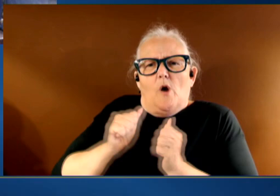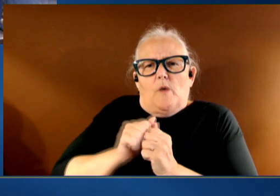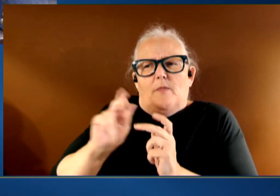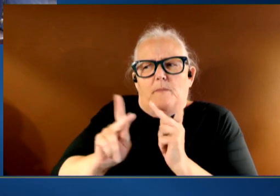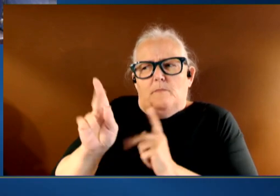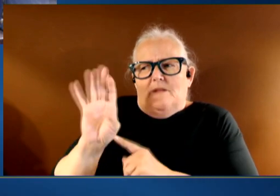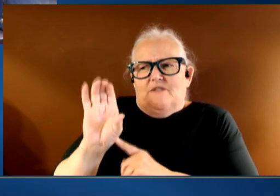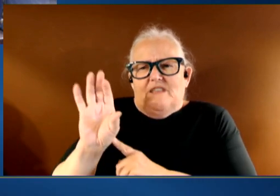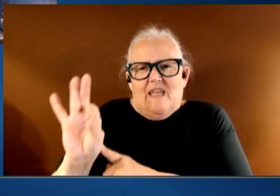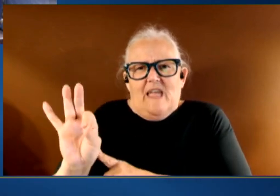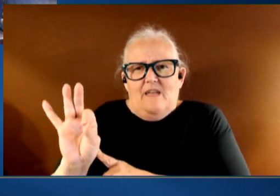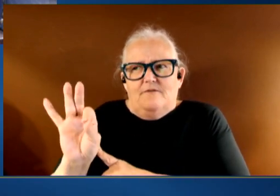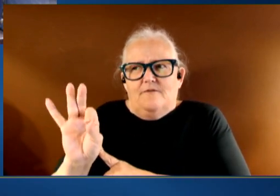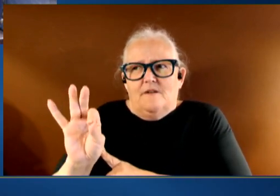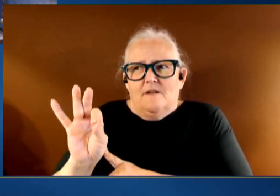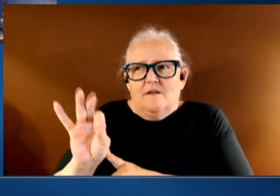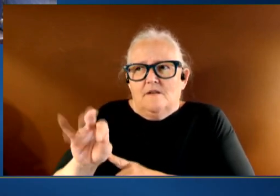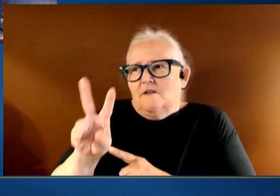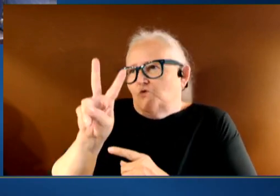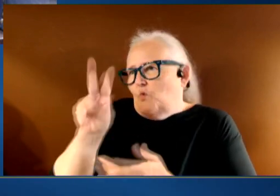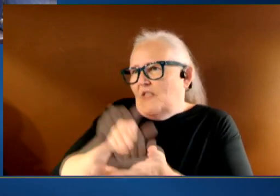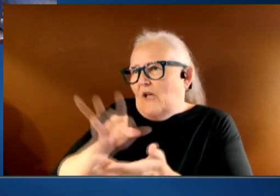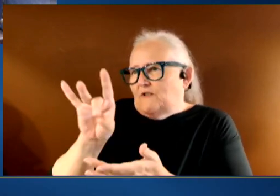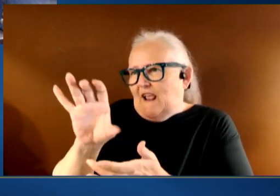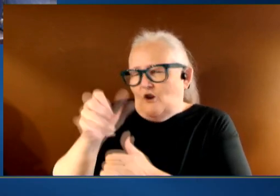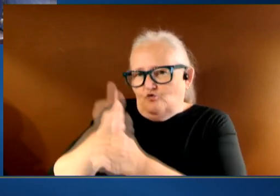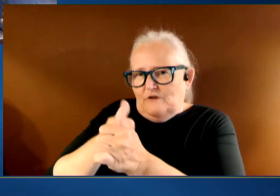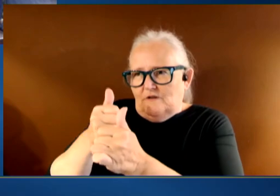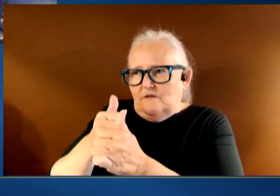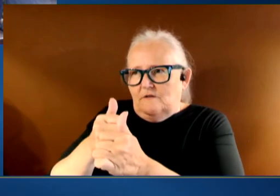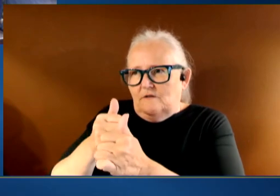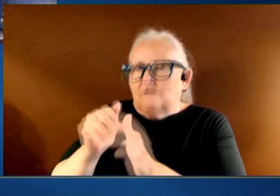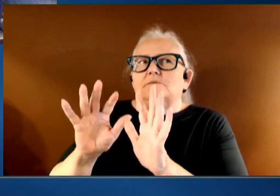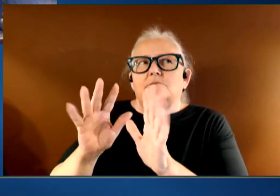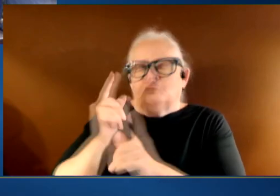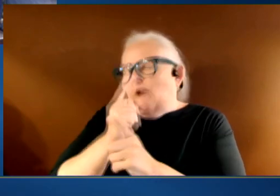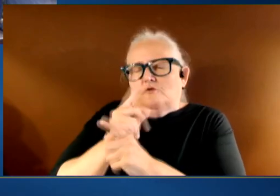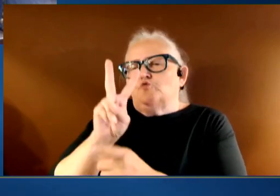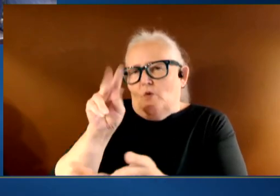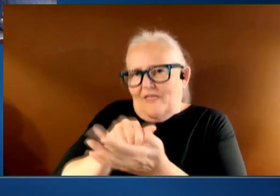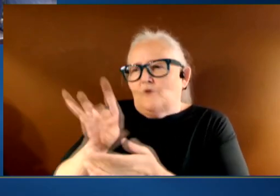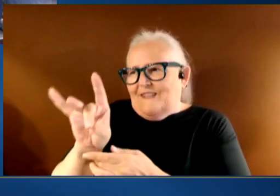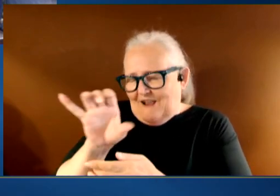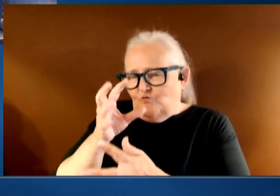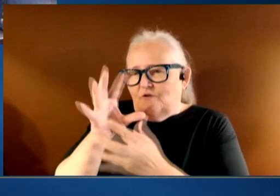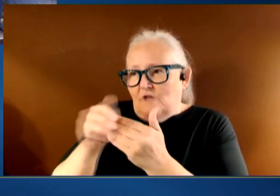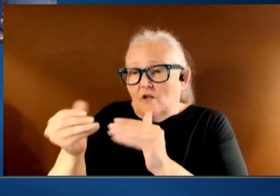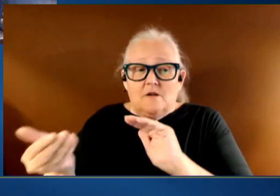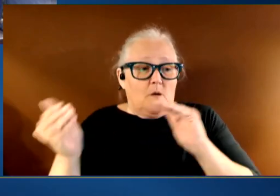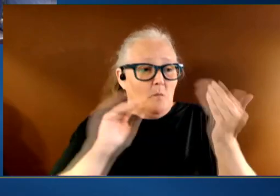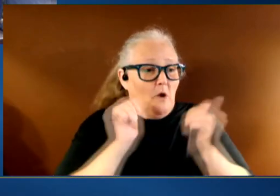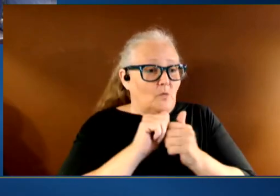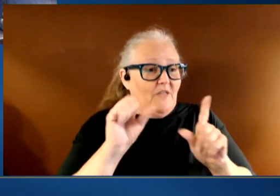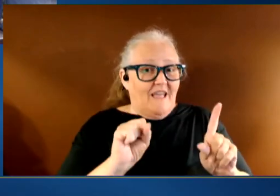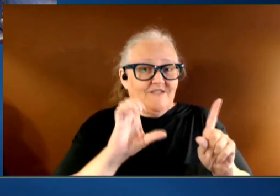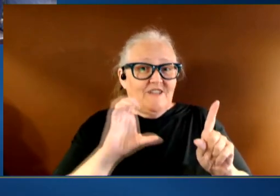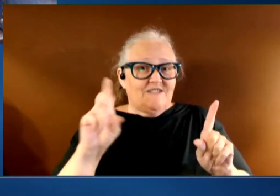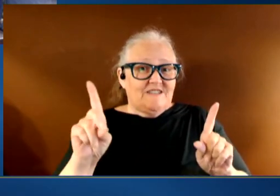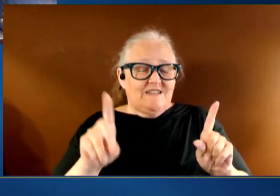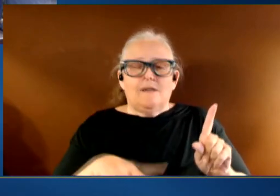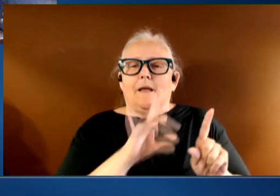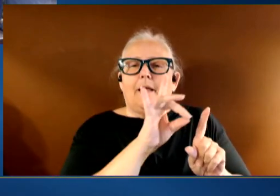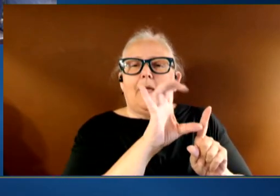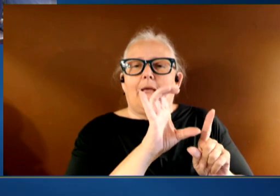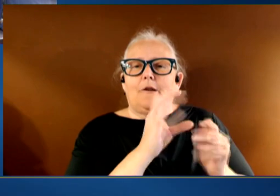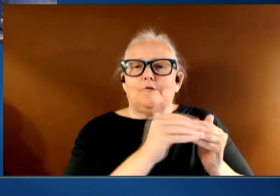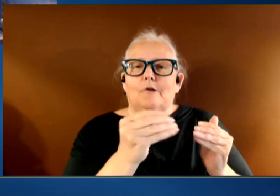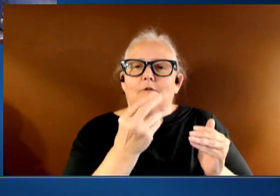$2,800 --sorry, yeah, $2,800 compared to sickle cell at approximately $800. The genetic variant